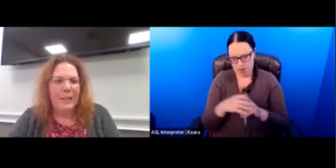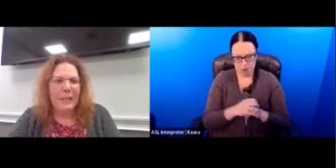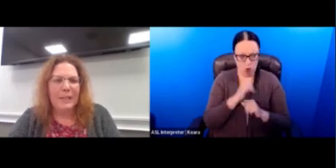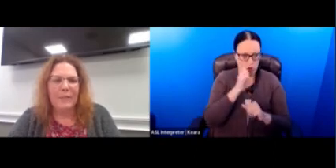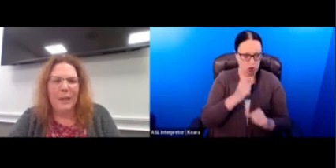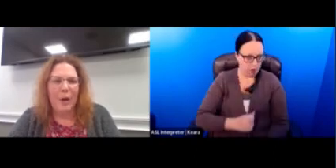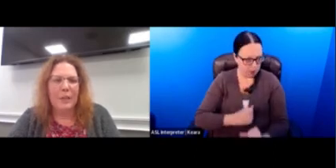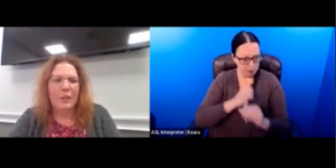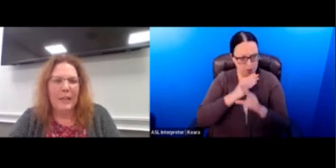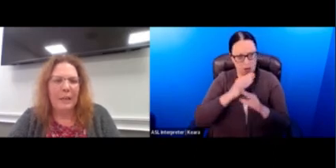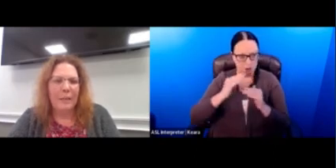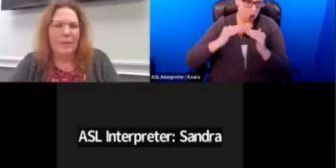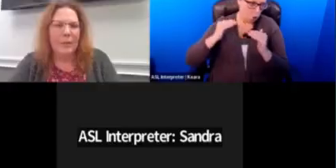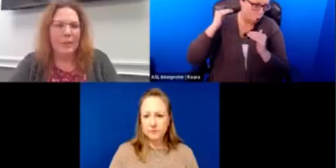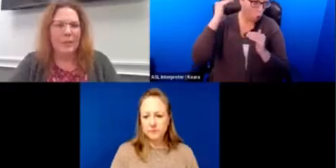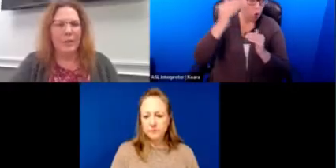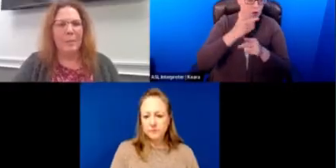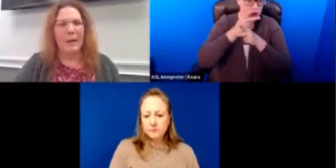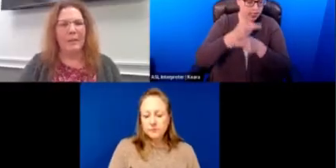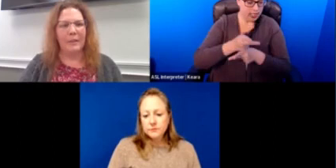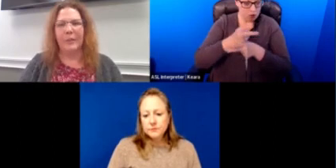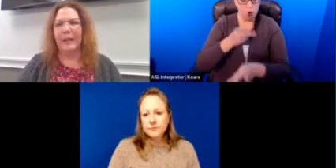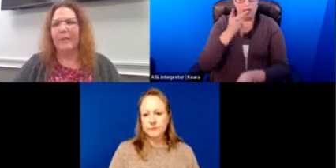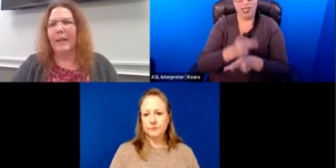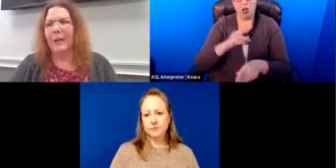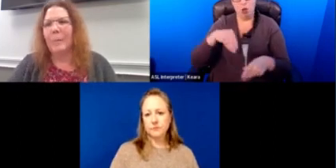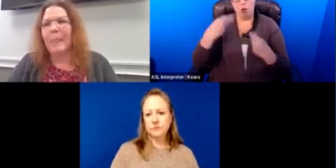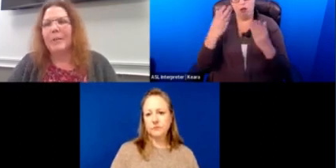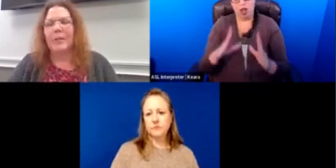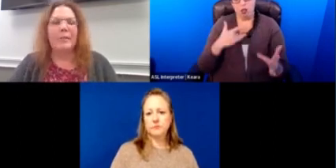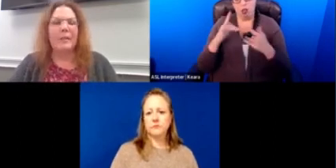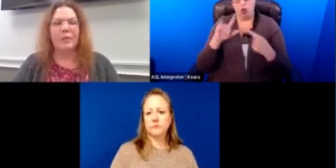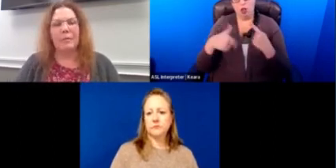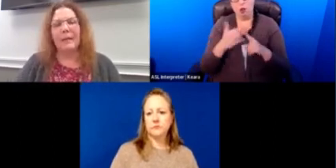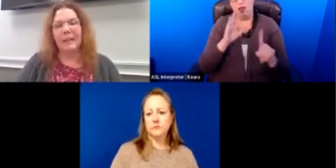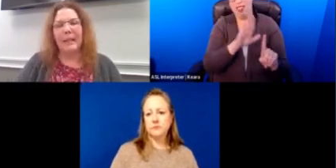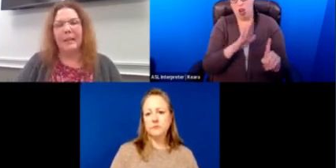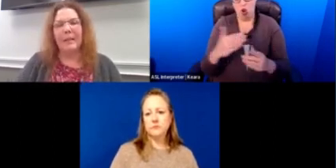excessively cautious caregivers concerned about their duty of care. So there is a direct link